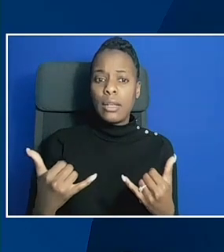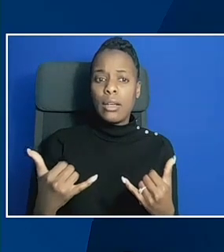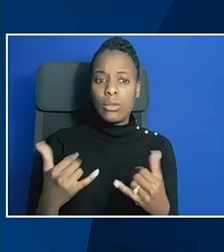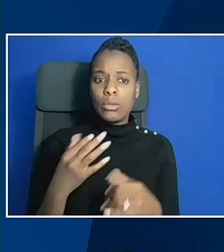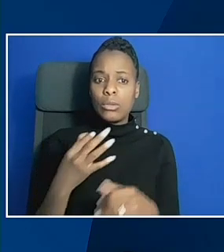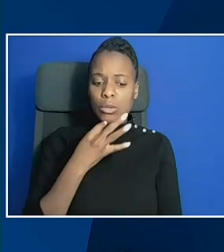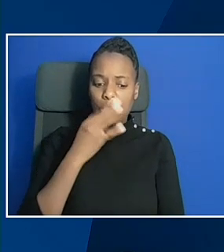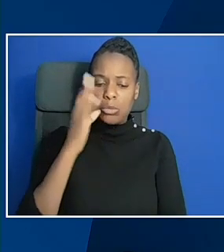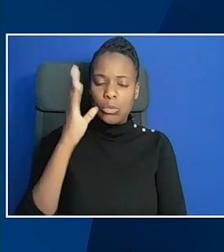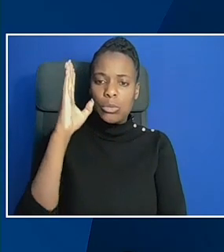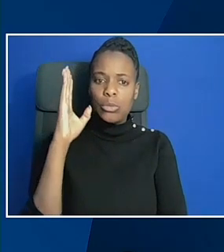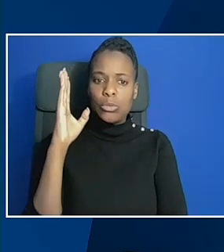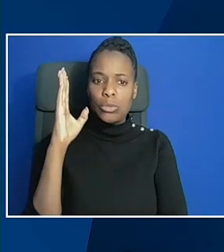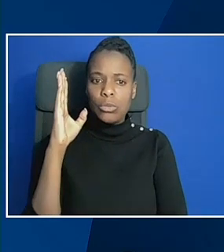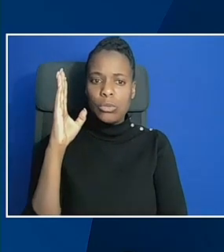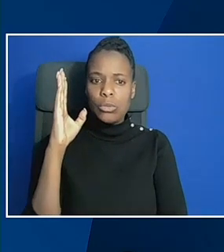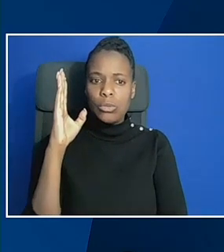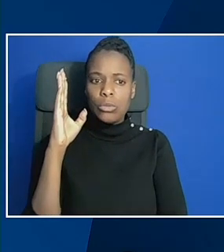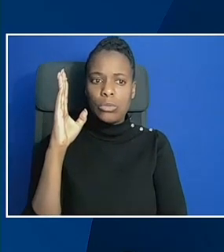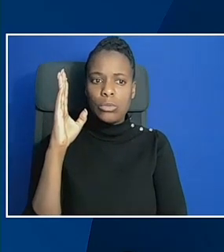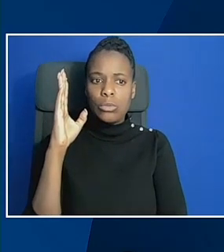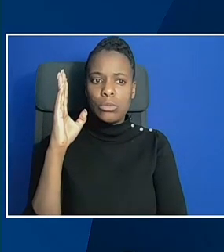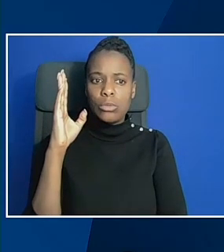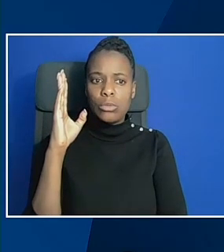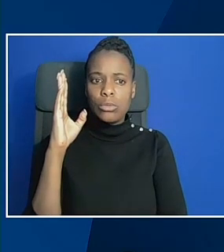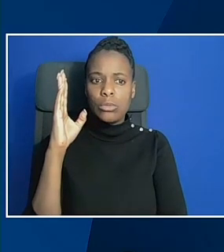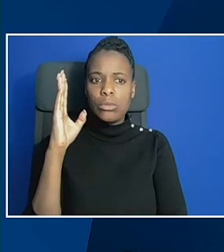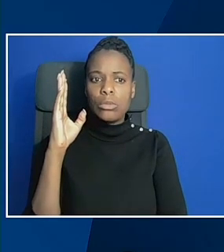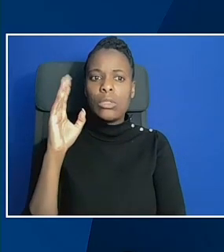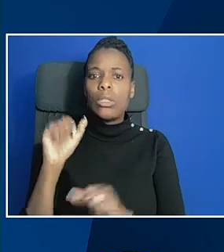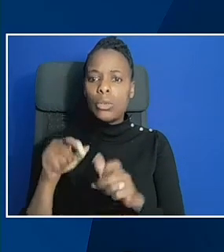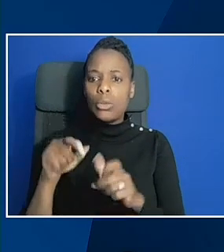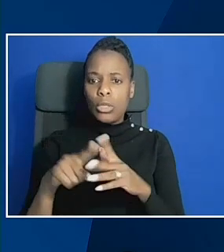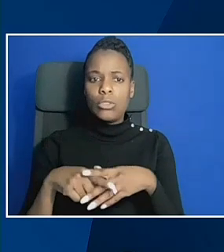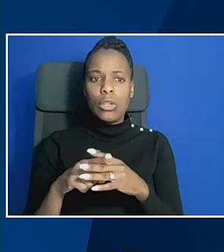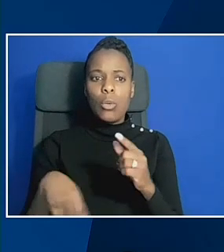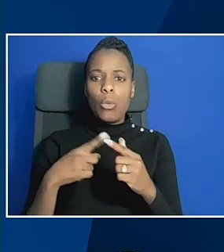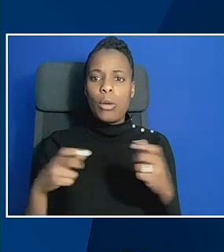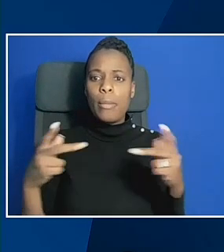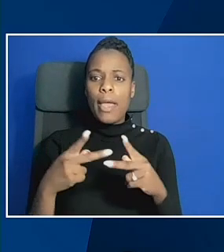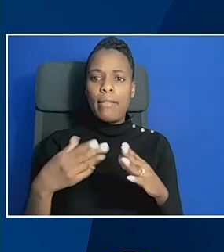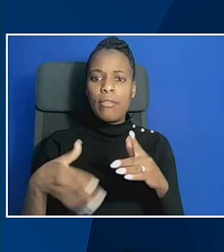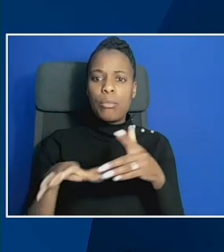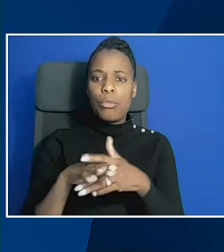We might want to- you can start right off when we come back and you'd be first to speak. So.